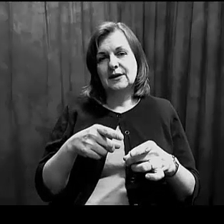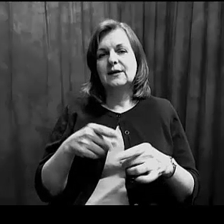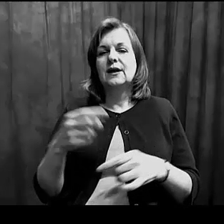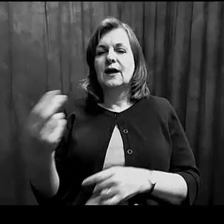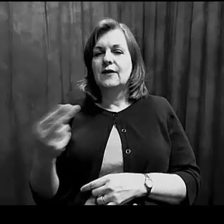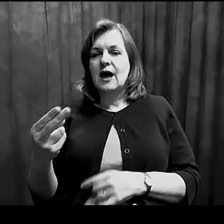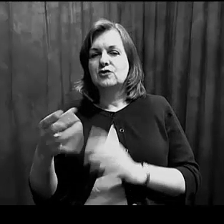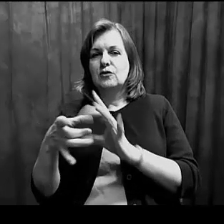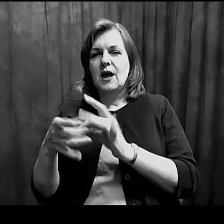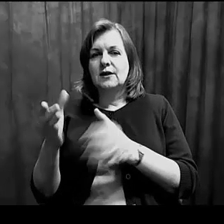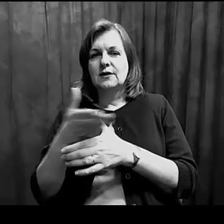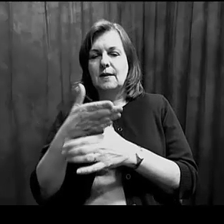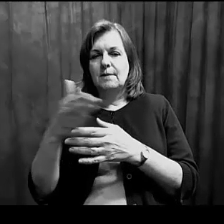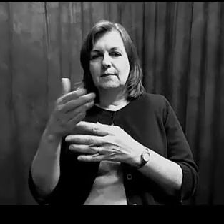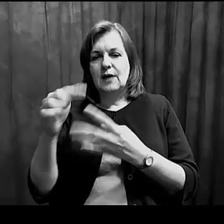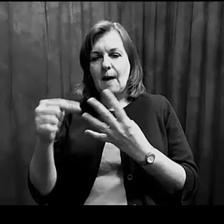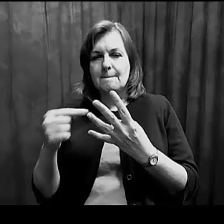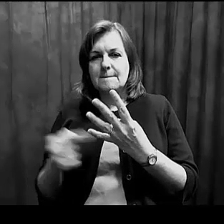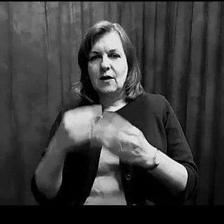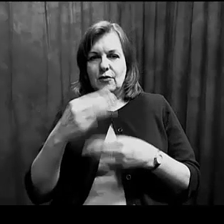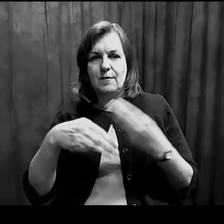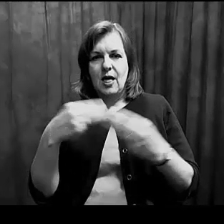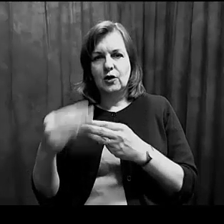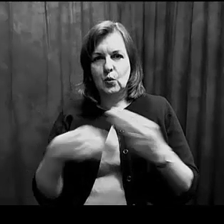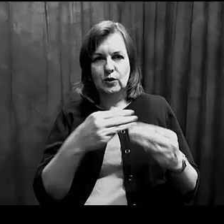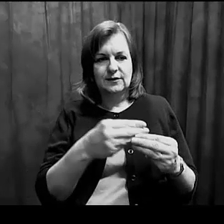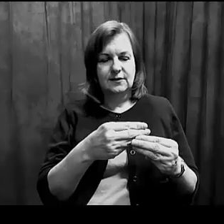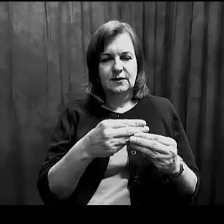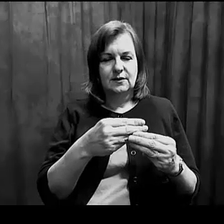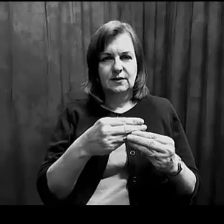and what we're doing is actually relaxing those hydrogen bonds between the water